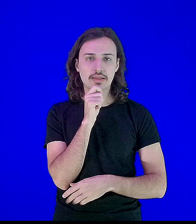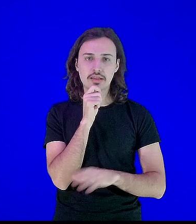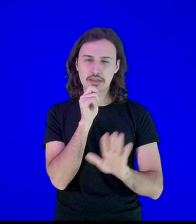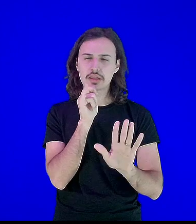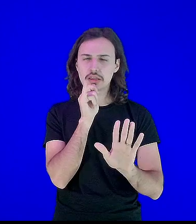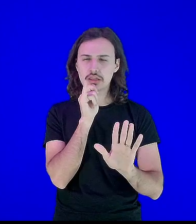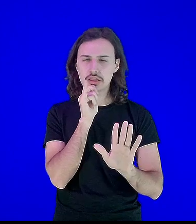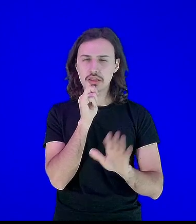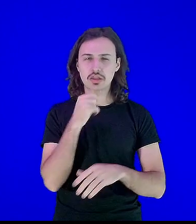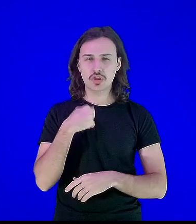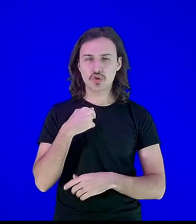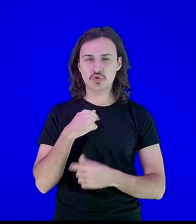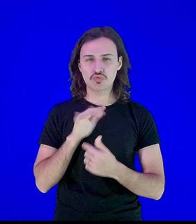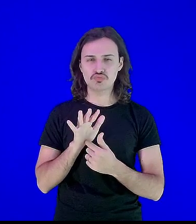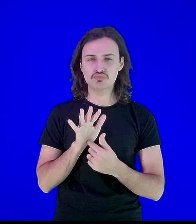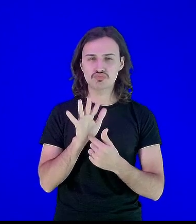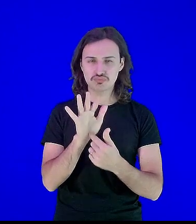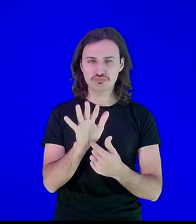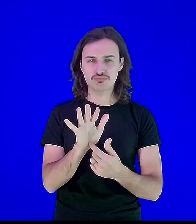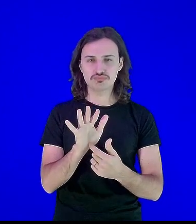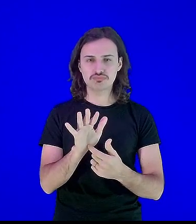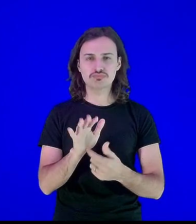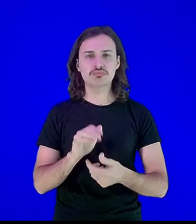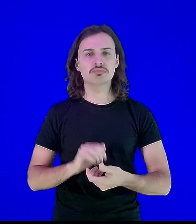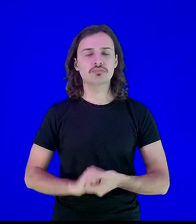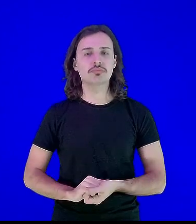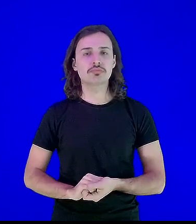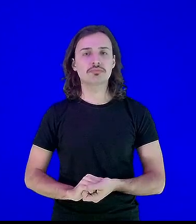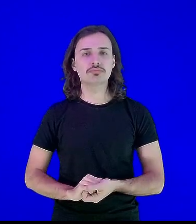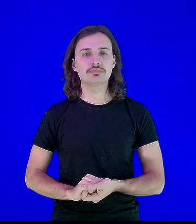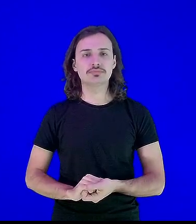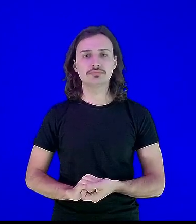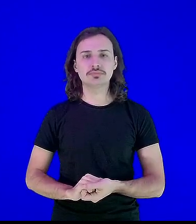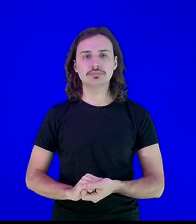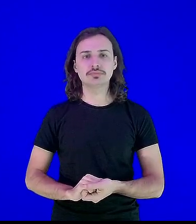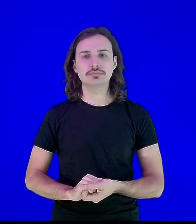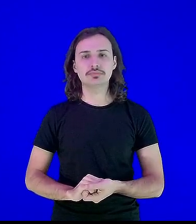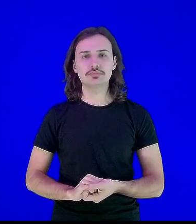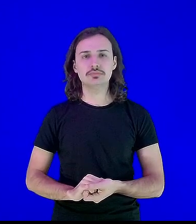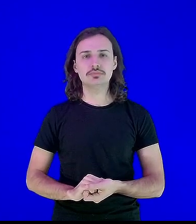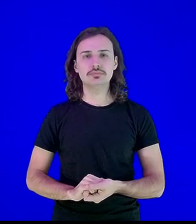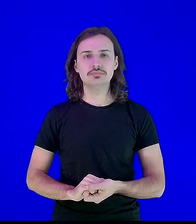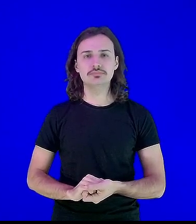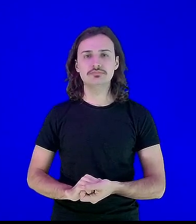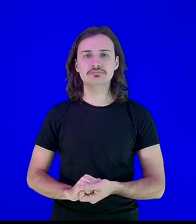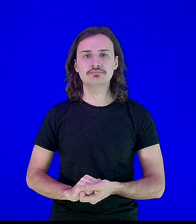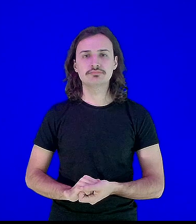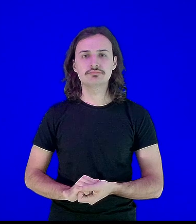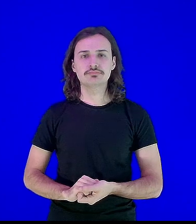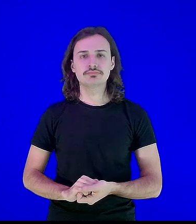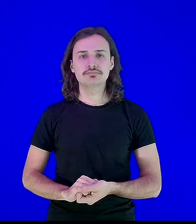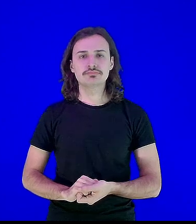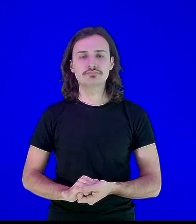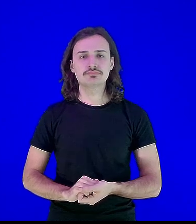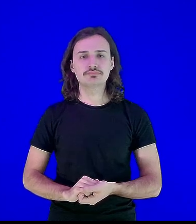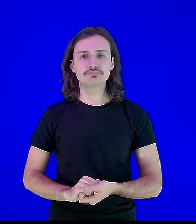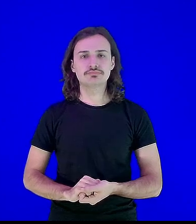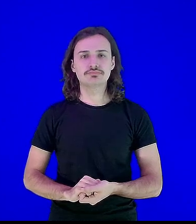let me see if I can find a way to show you an example okay